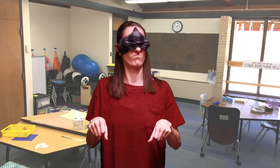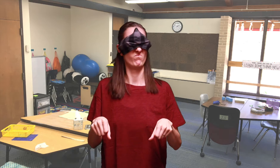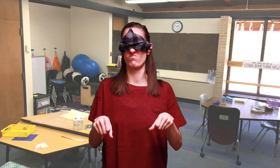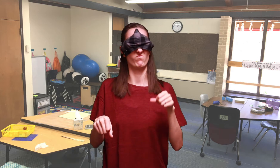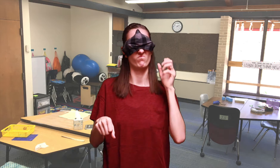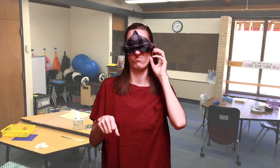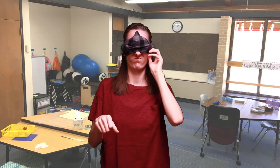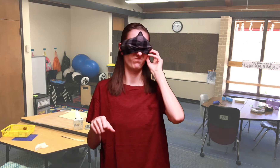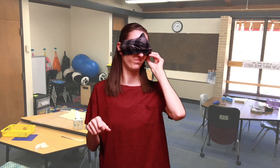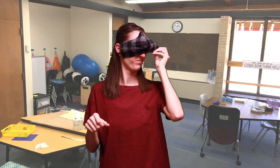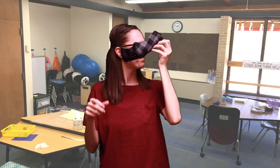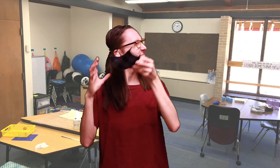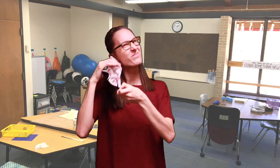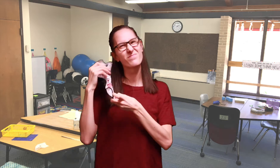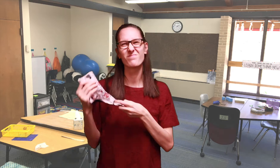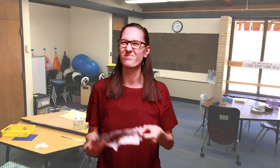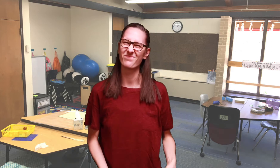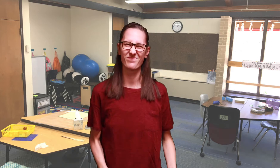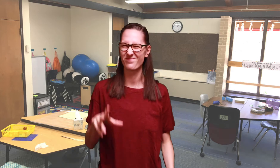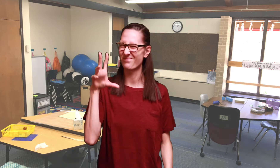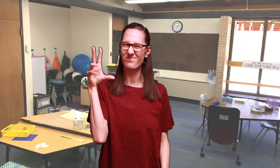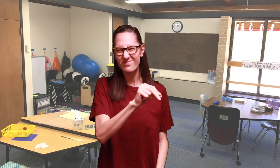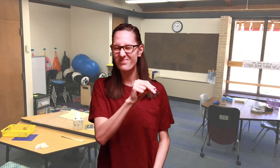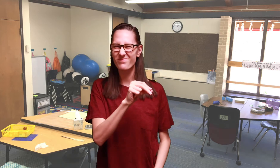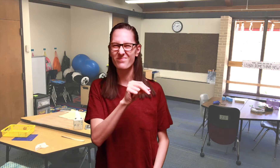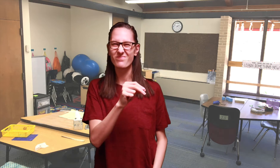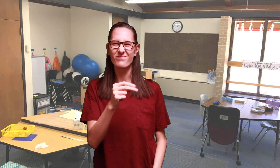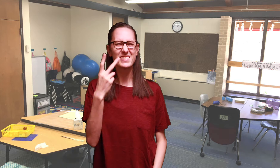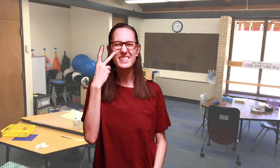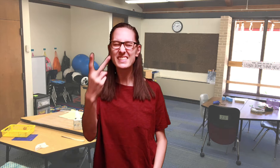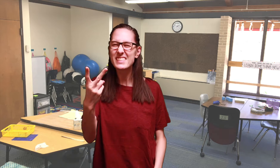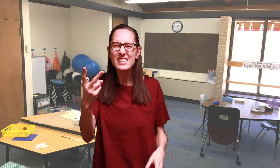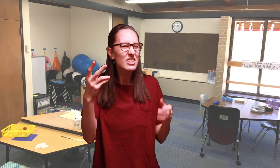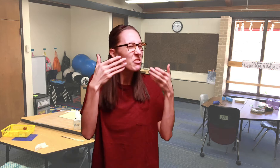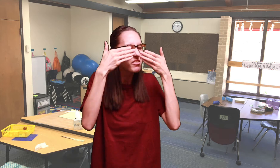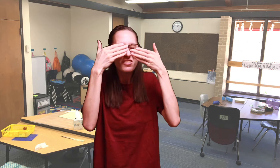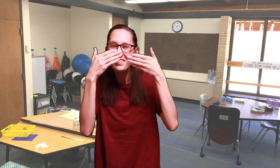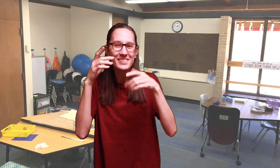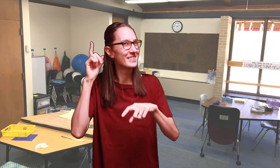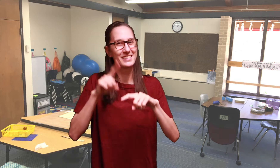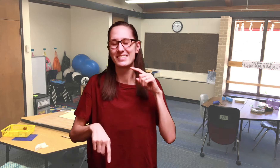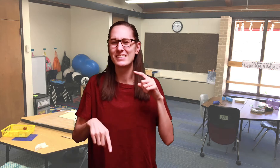No. You can't see with your eyes covered.